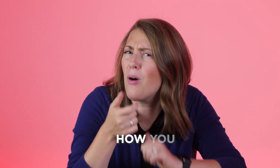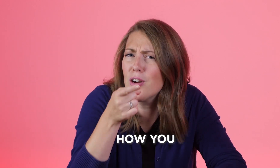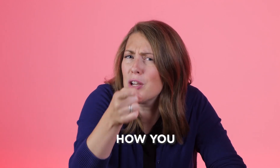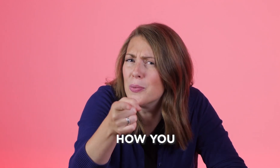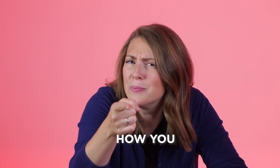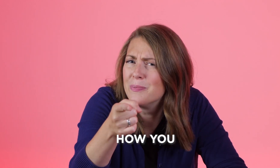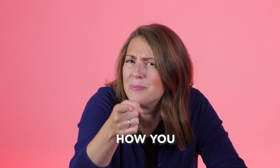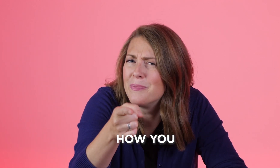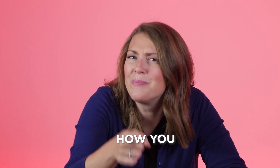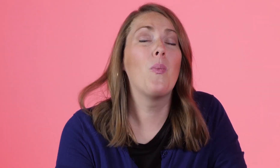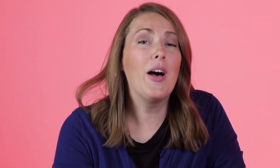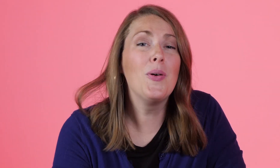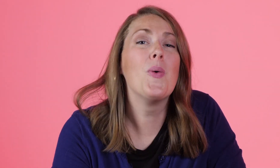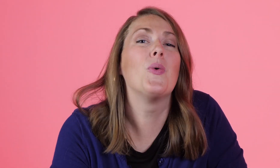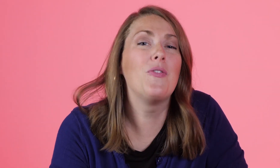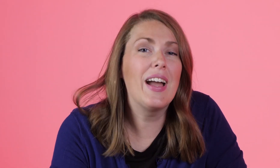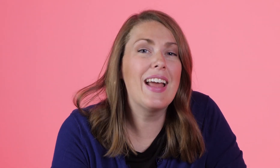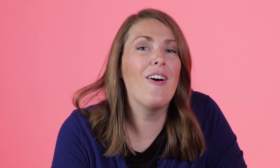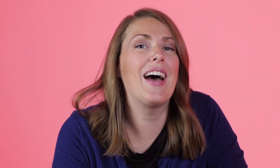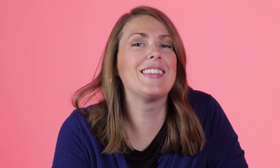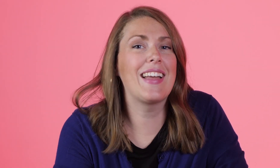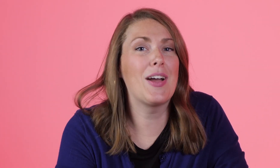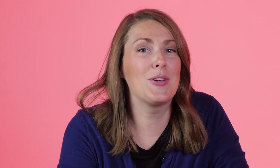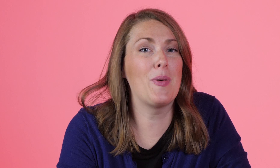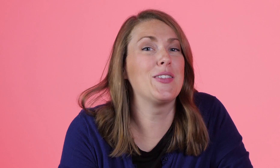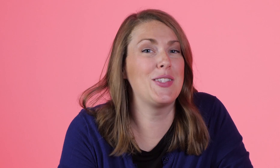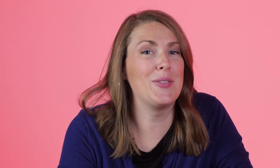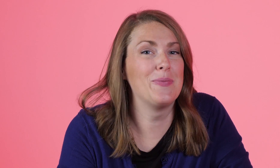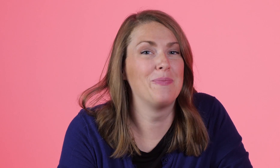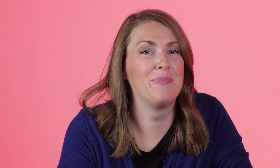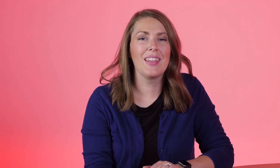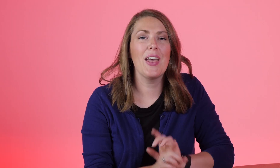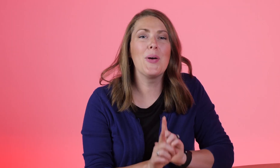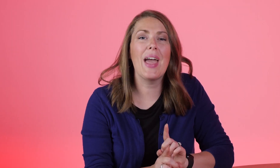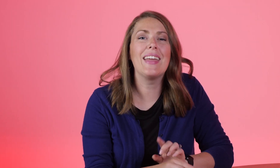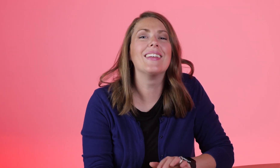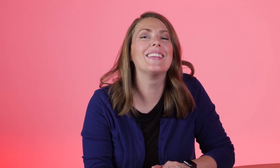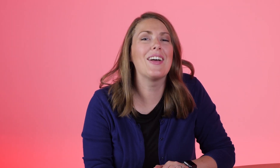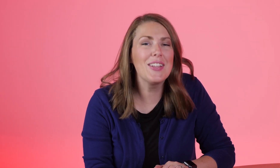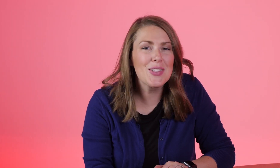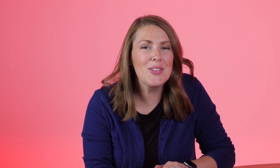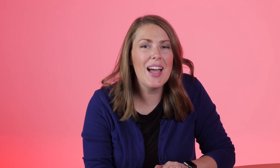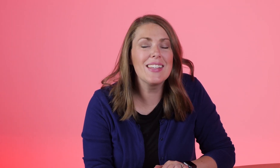are you well we'll find out how to sign that response soon okay now let's learn how to